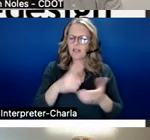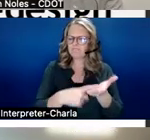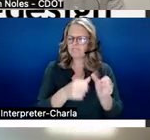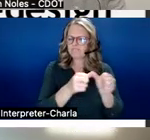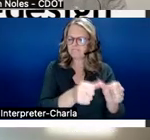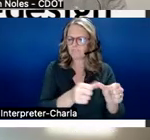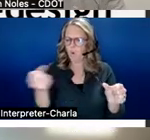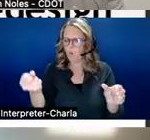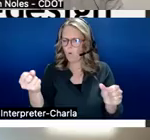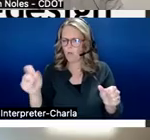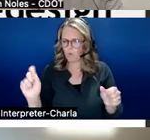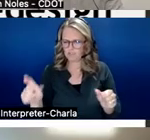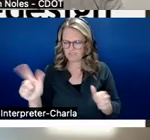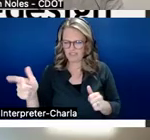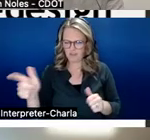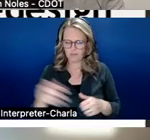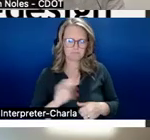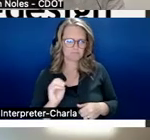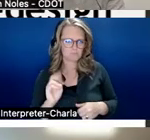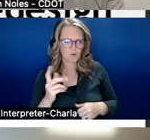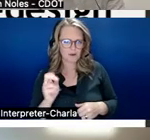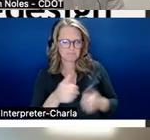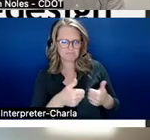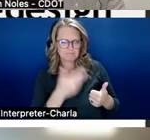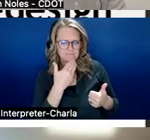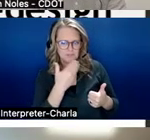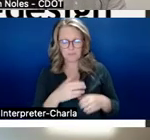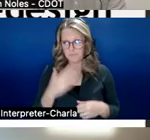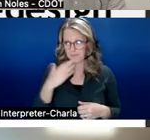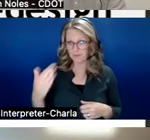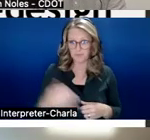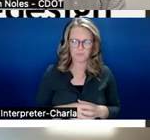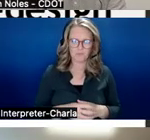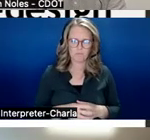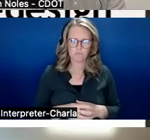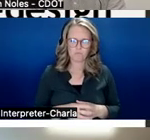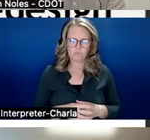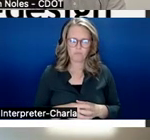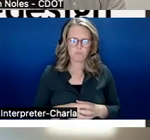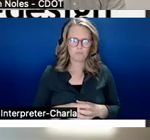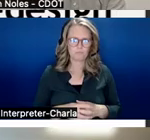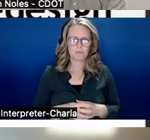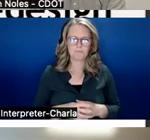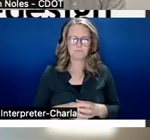if that works for everyone. Thank you. Thank you, Morgan. Okay. And then 112th Avenue.